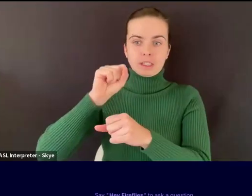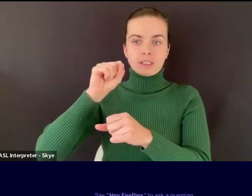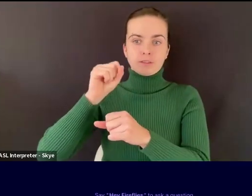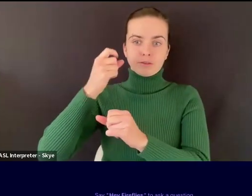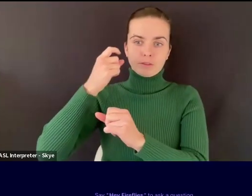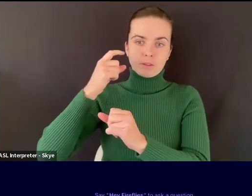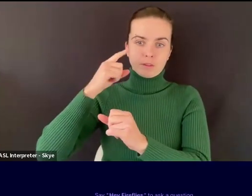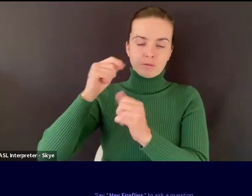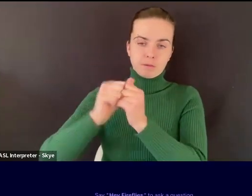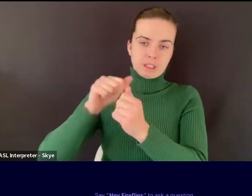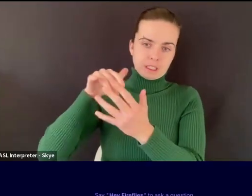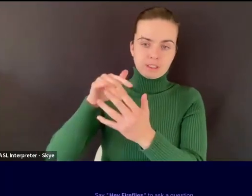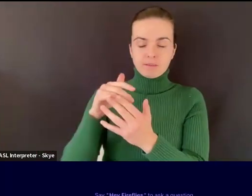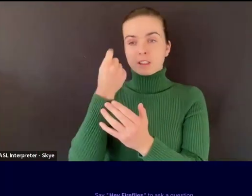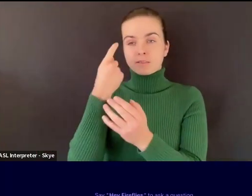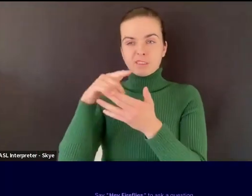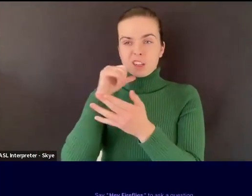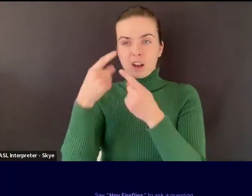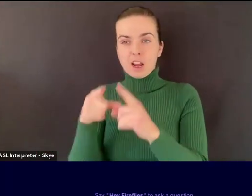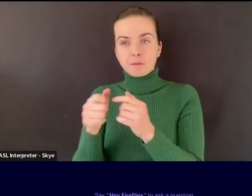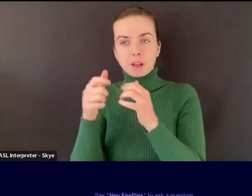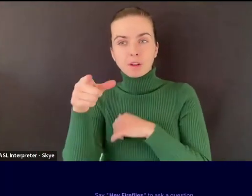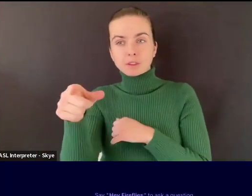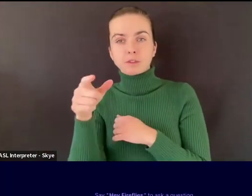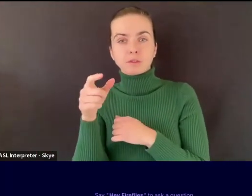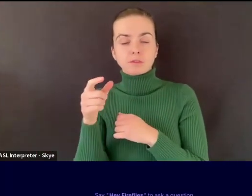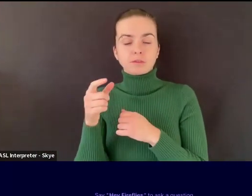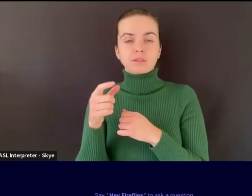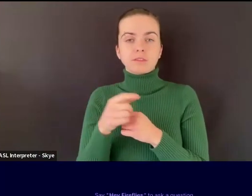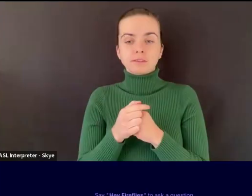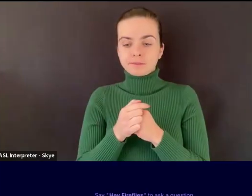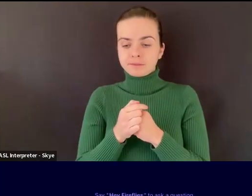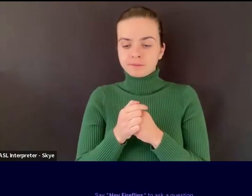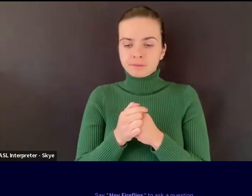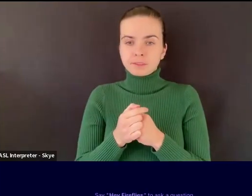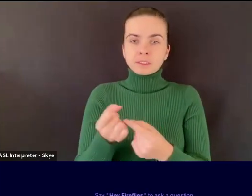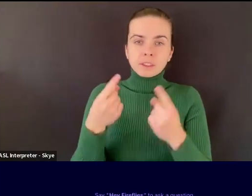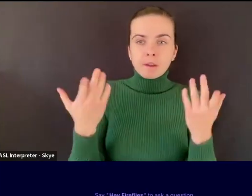would not have happened if it was not for you, and for you to come here and share your journey with